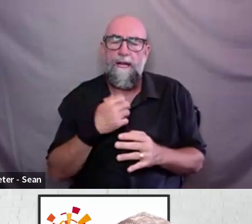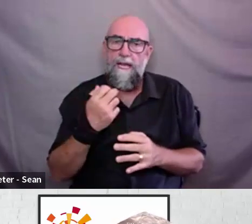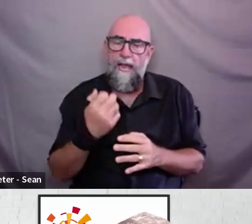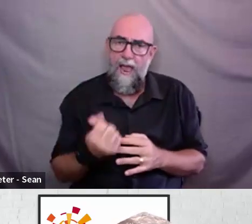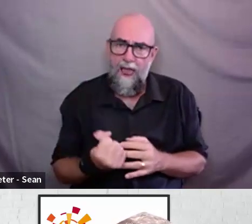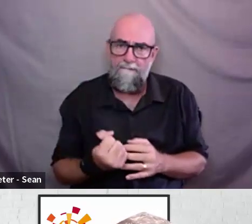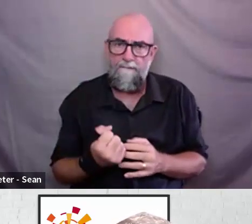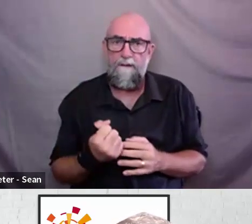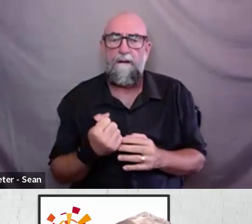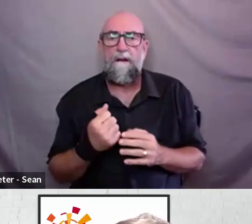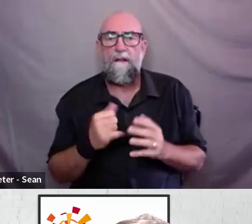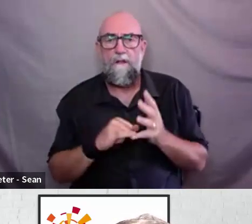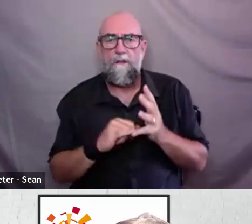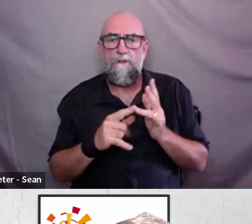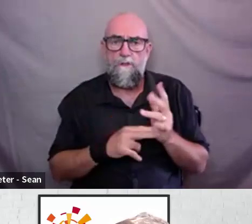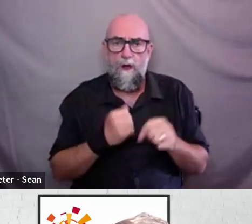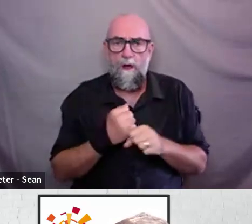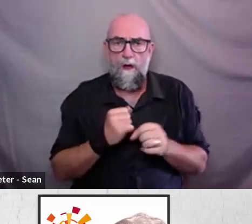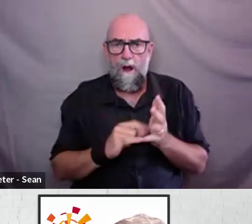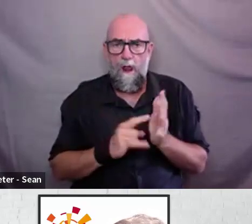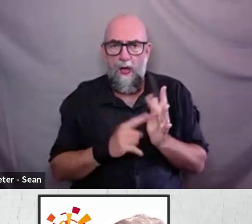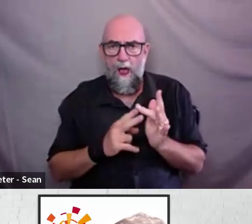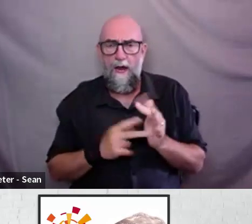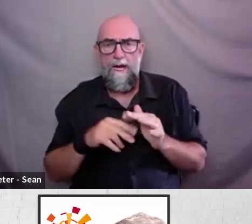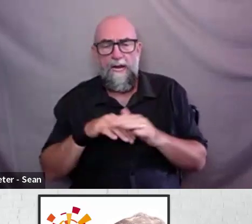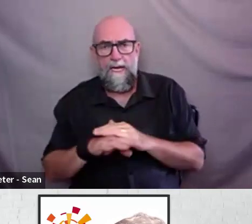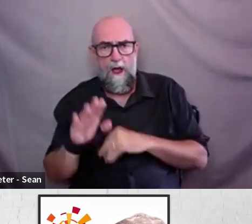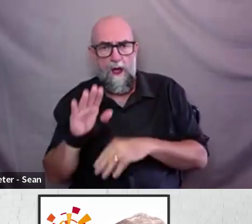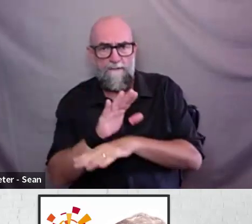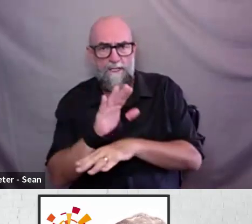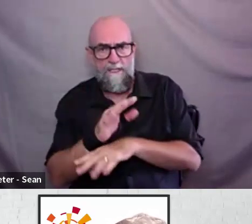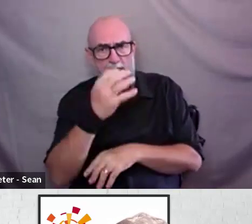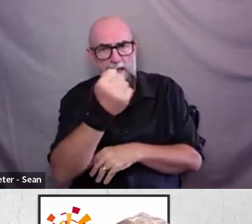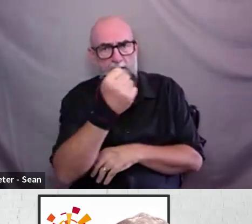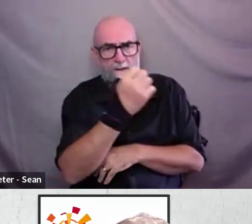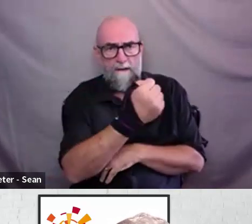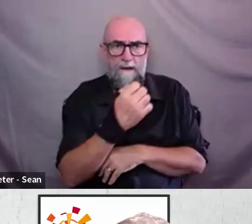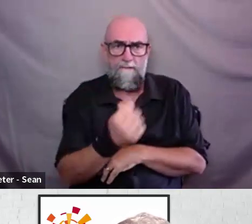some of that ancient knowledge and really ... It gives lots of